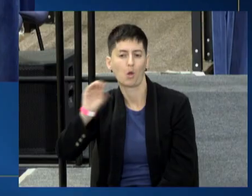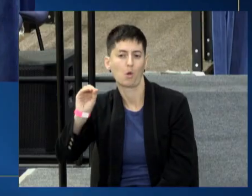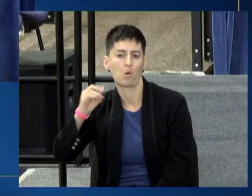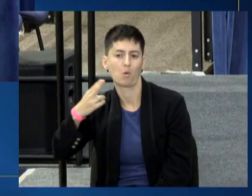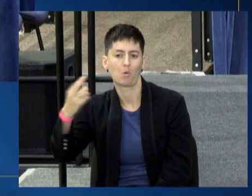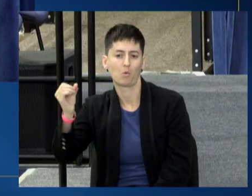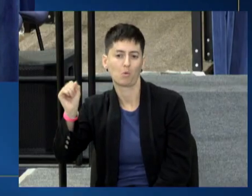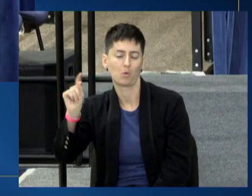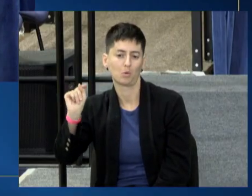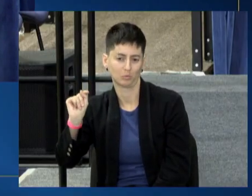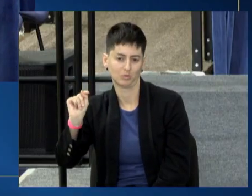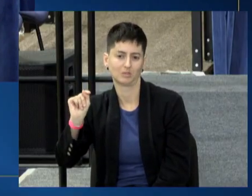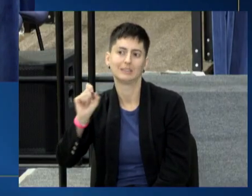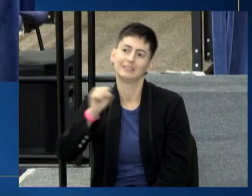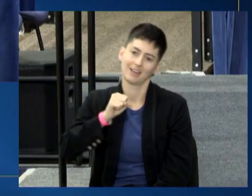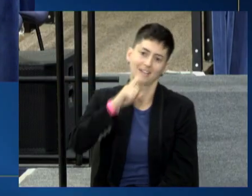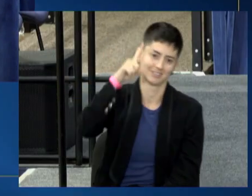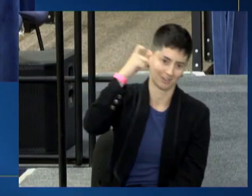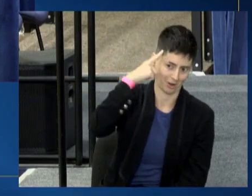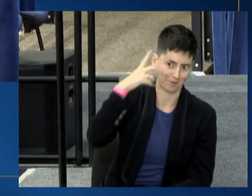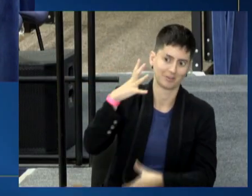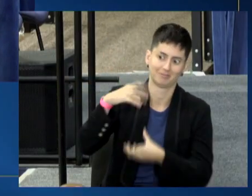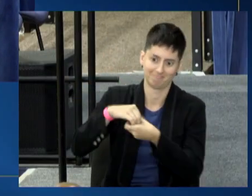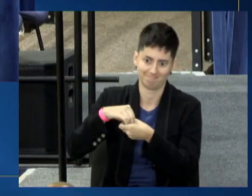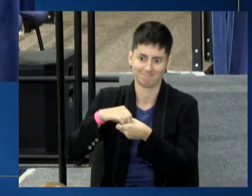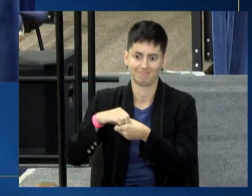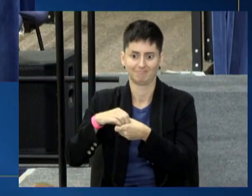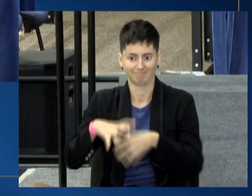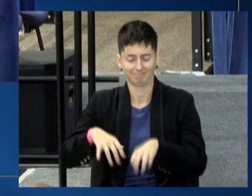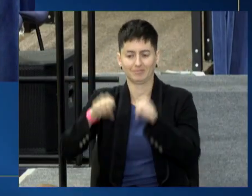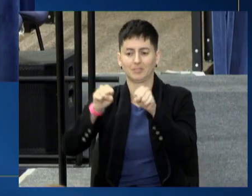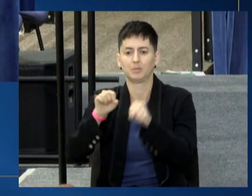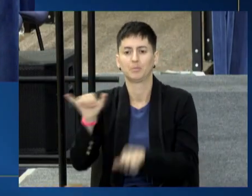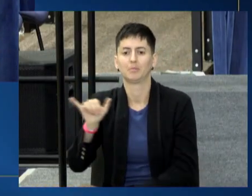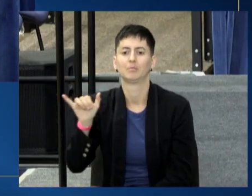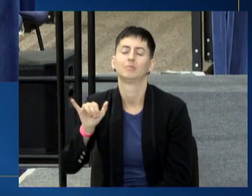But our co-host, the Digital Medicine Society, or DiMe Society, and Moffitt Cancer Center